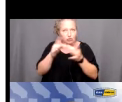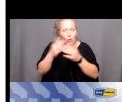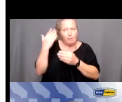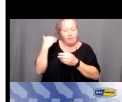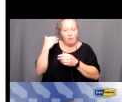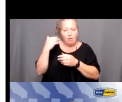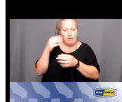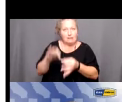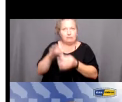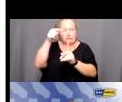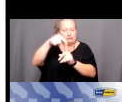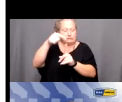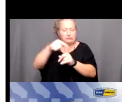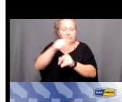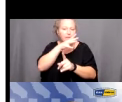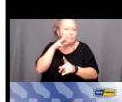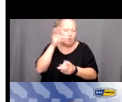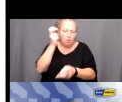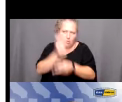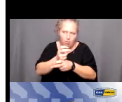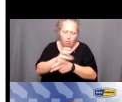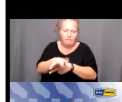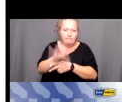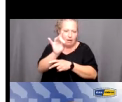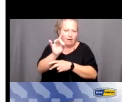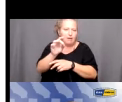in agriculture, it can be hard to find some work sites.